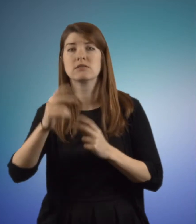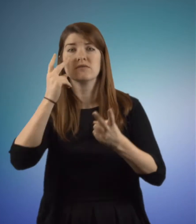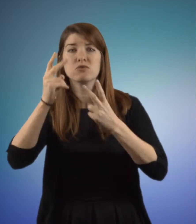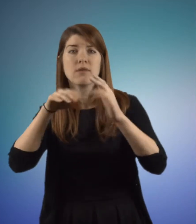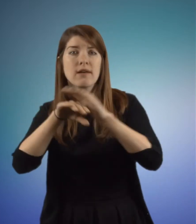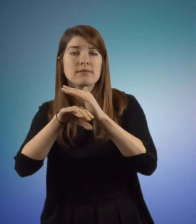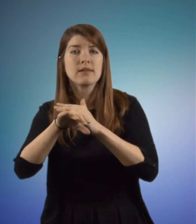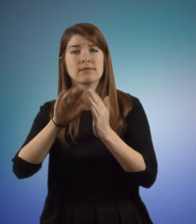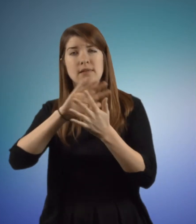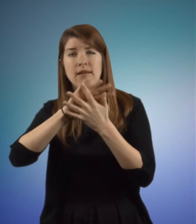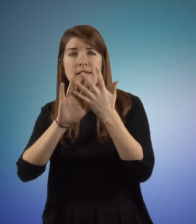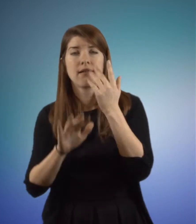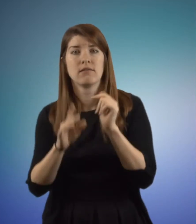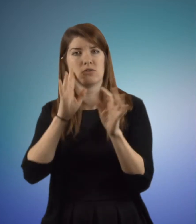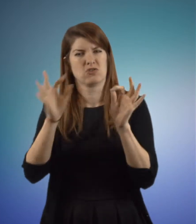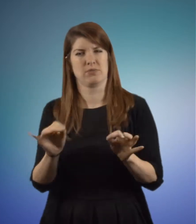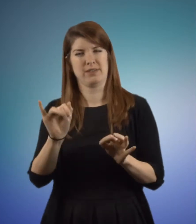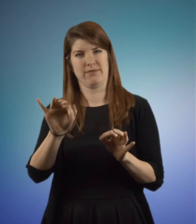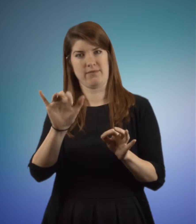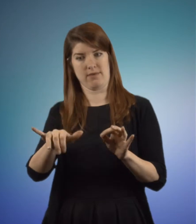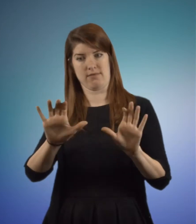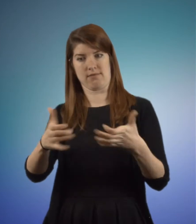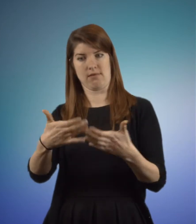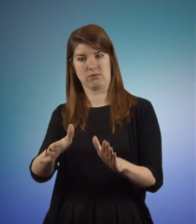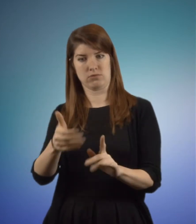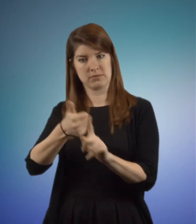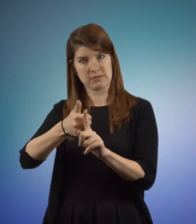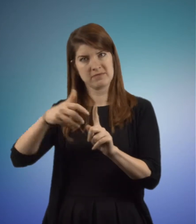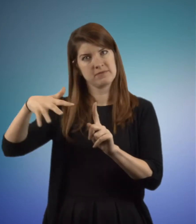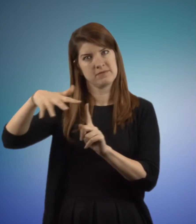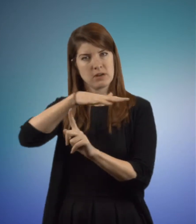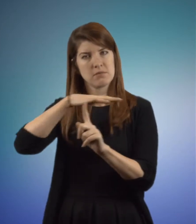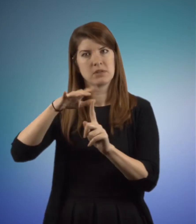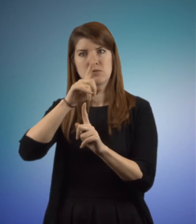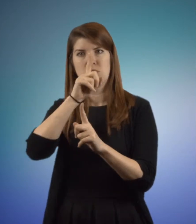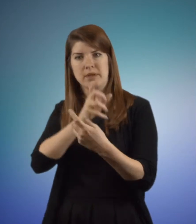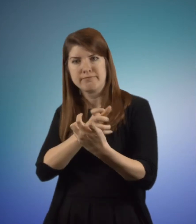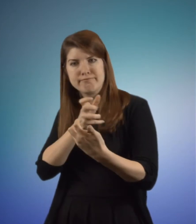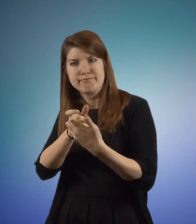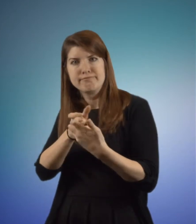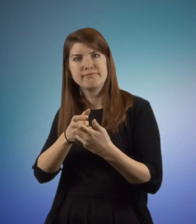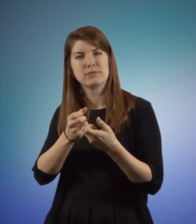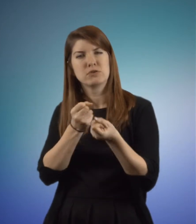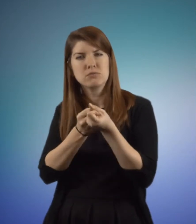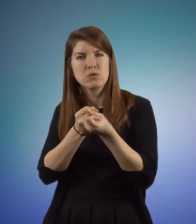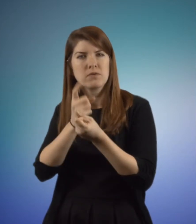or not that classroom environment is going to be supportive of that child's learning.